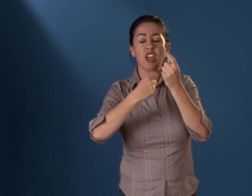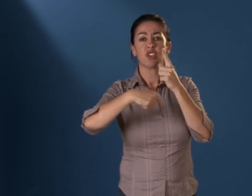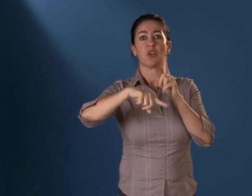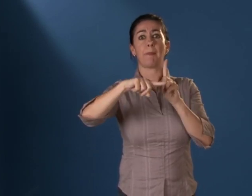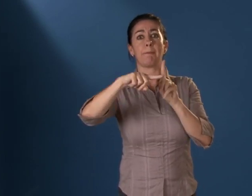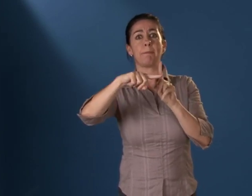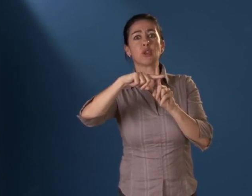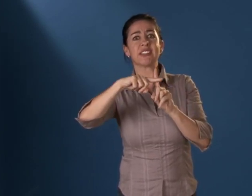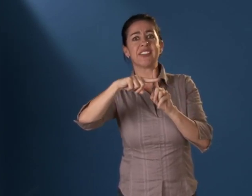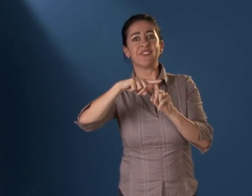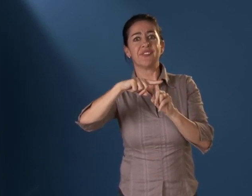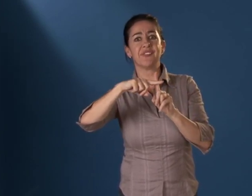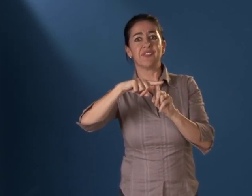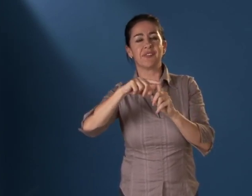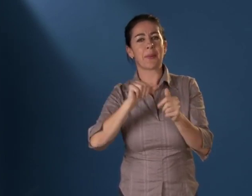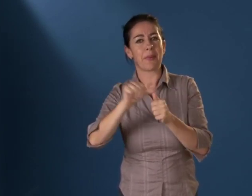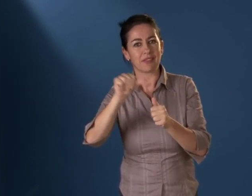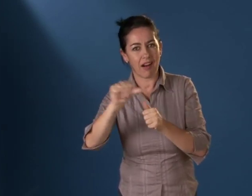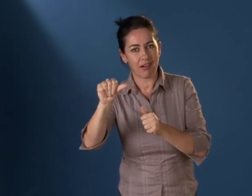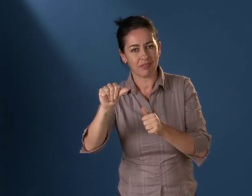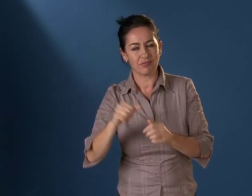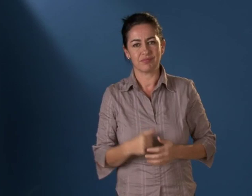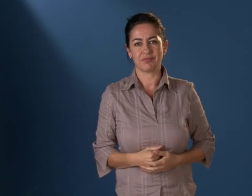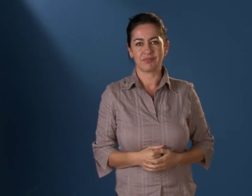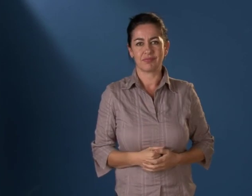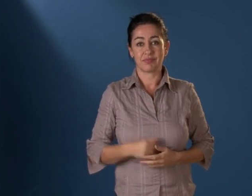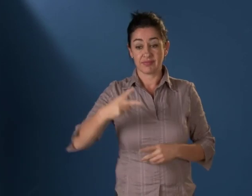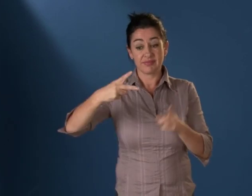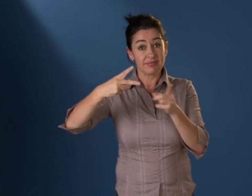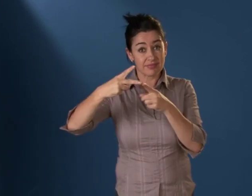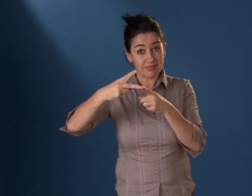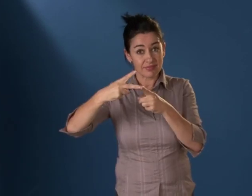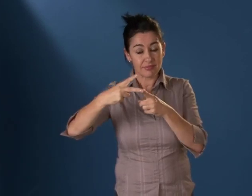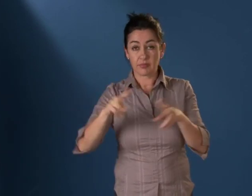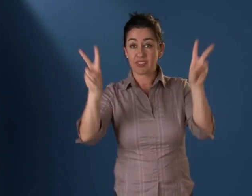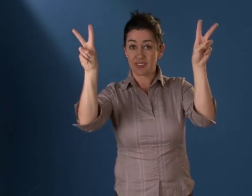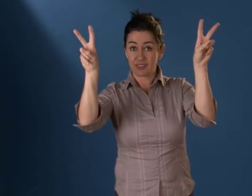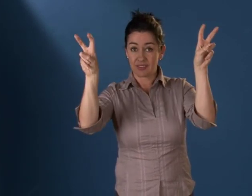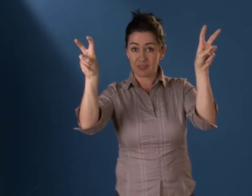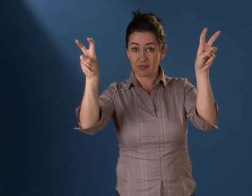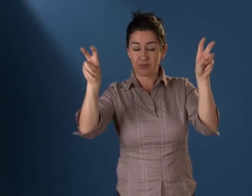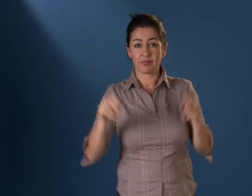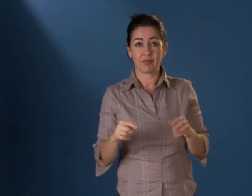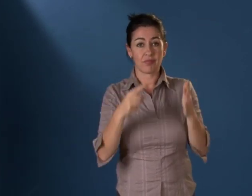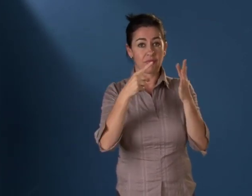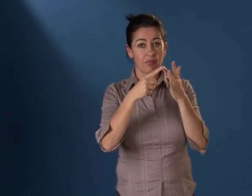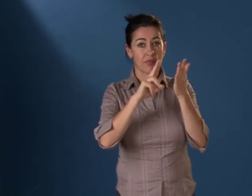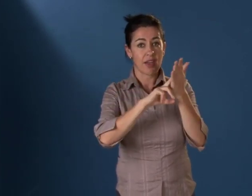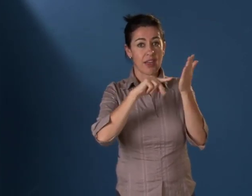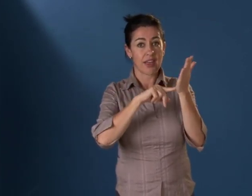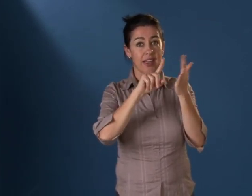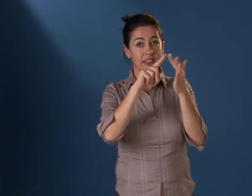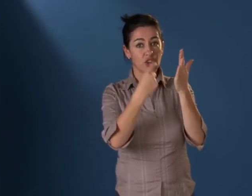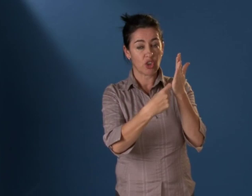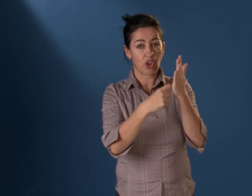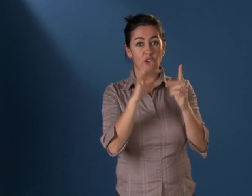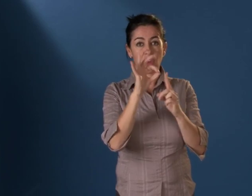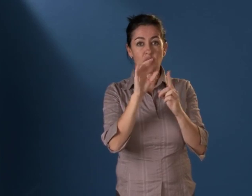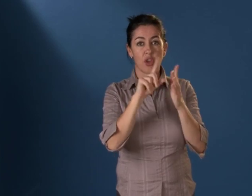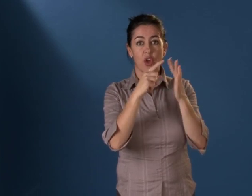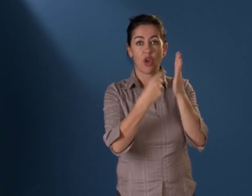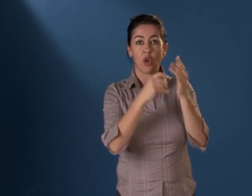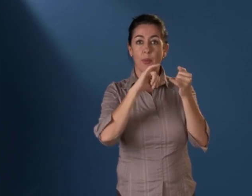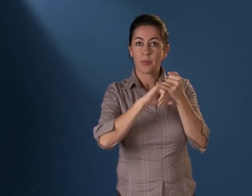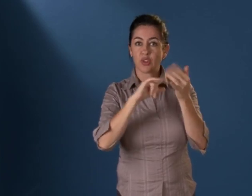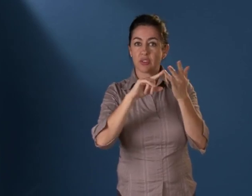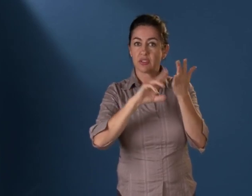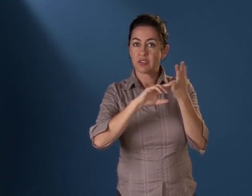to positive behaviours. The second form of therapy is interpersonal therapy. This is